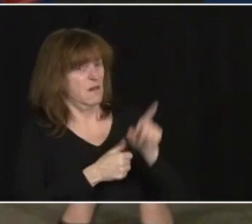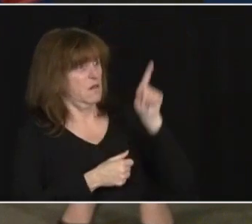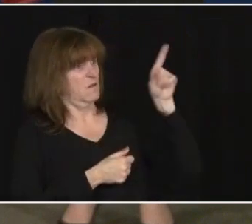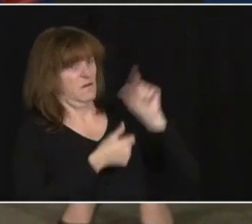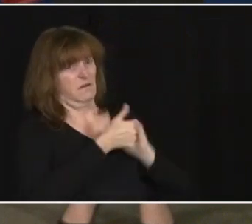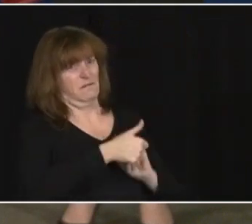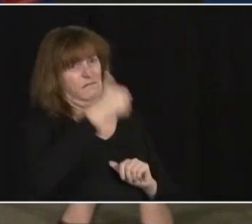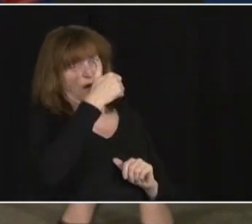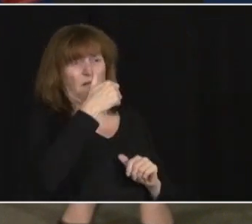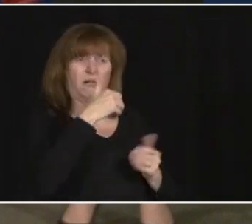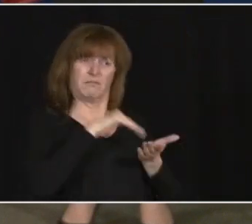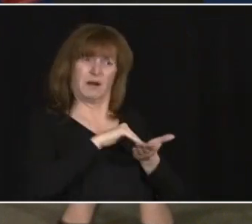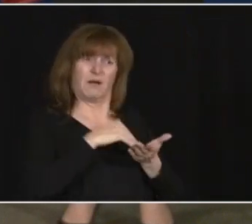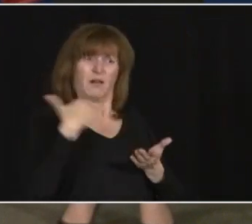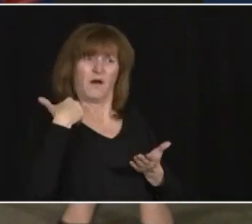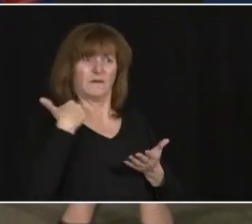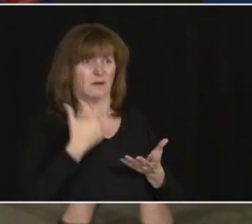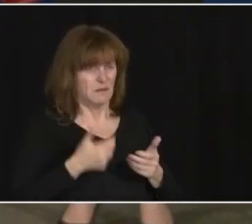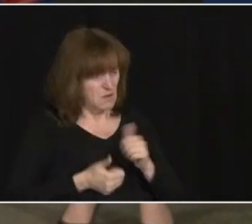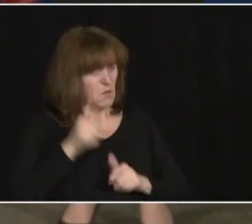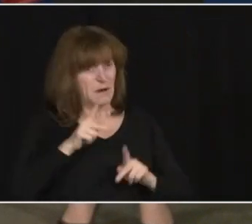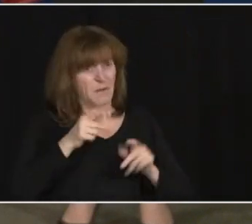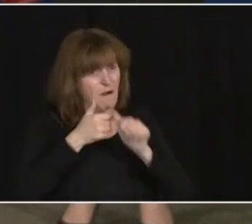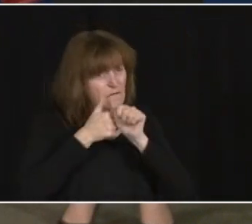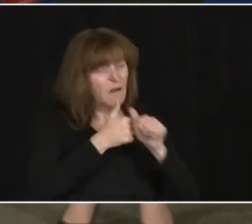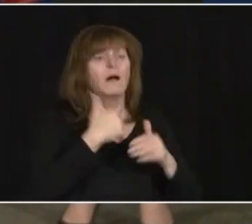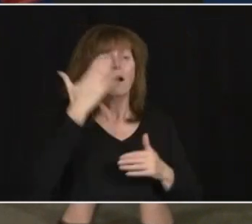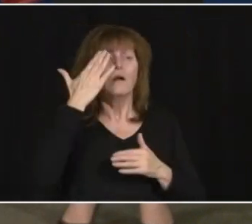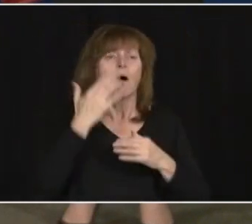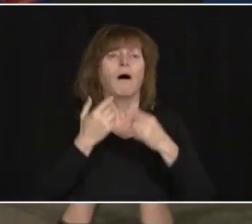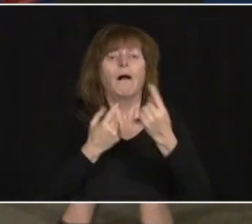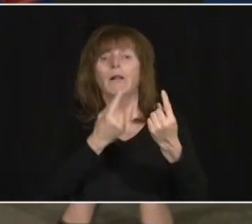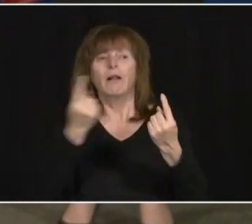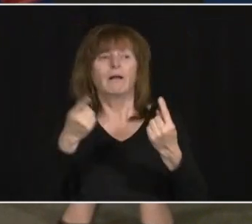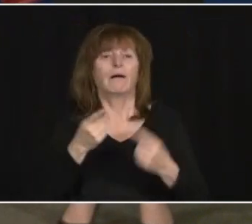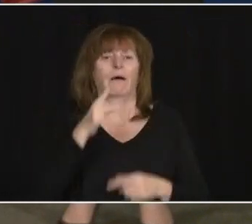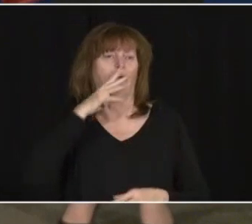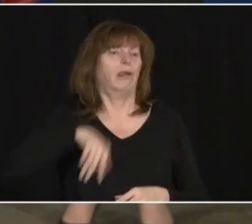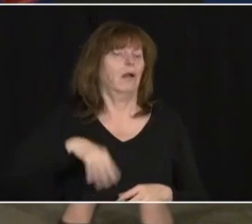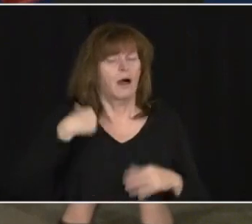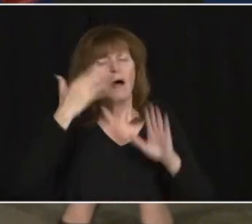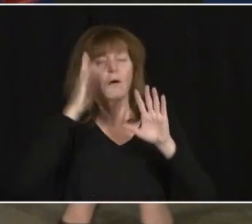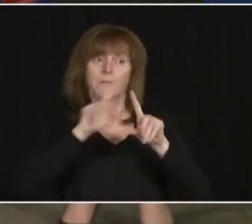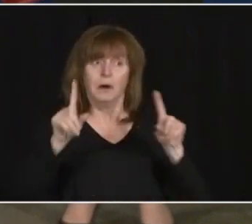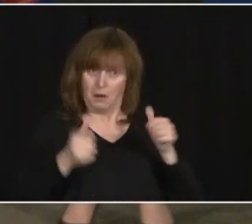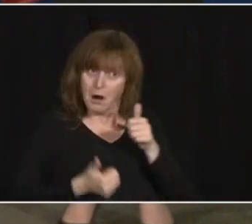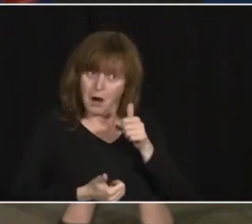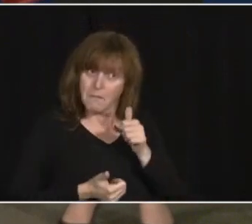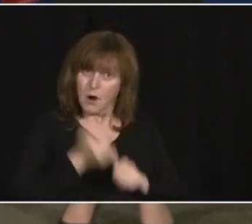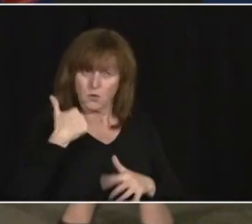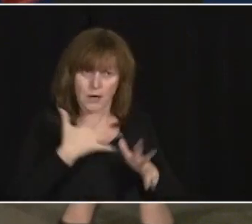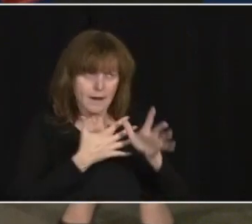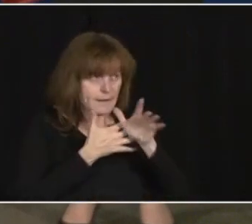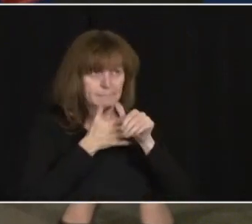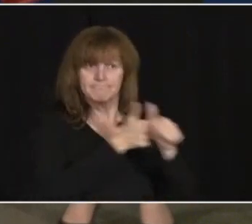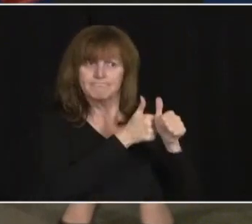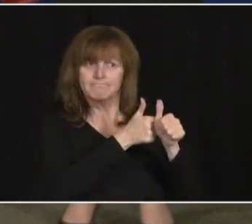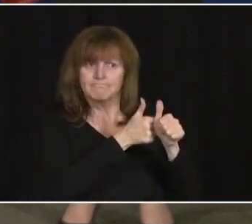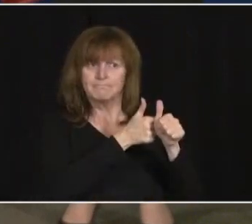You always have the odd person. But the vast majority of the people cooperated and we have to continue with the message. Please continue self-isolating when possible.